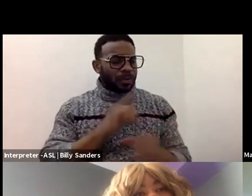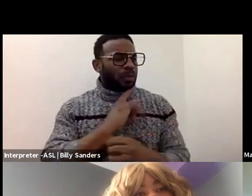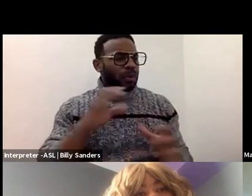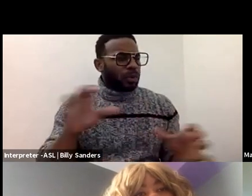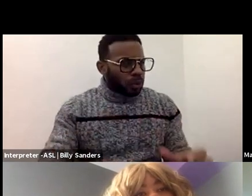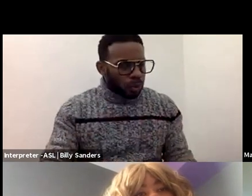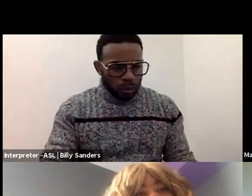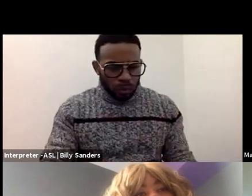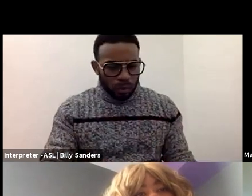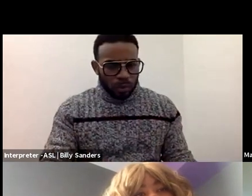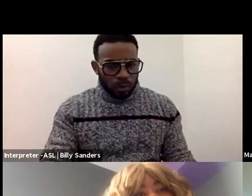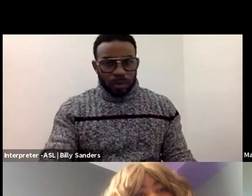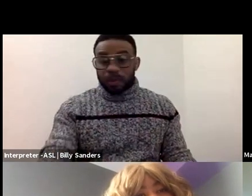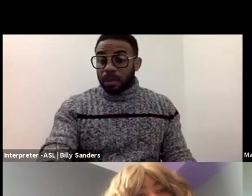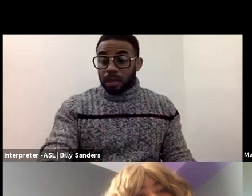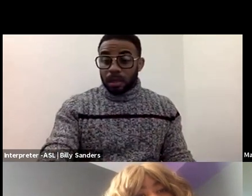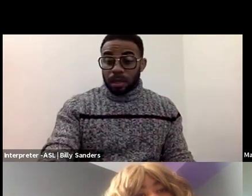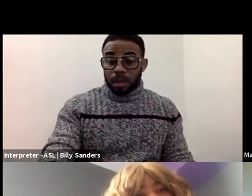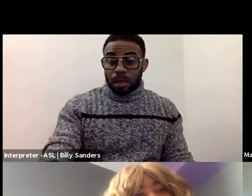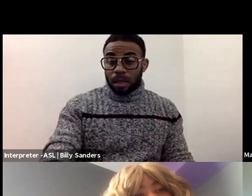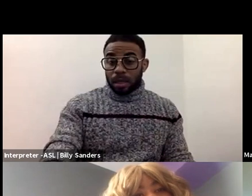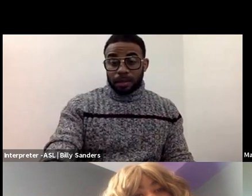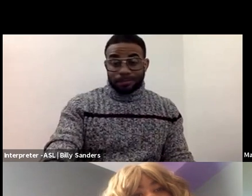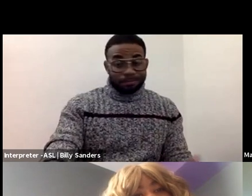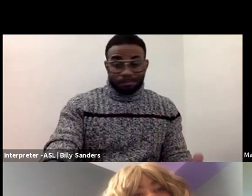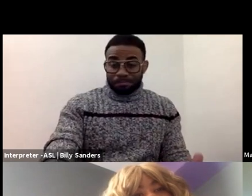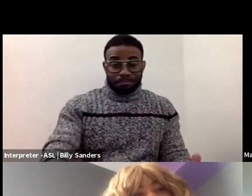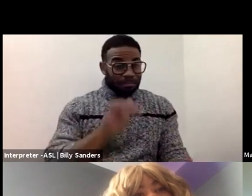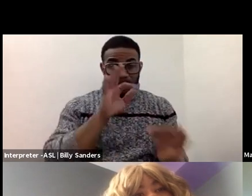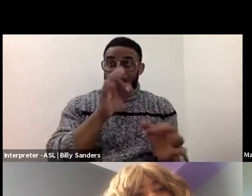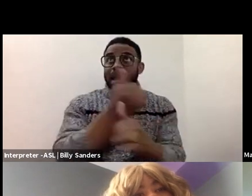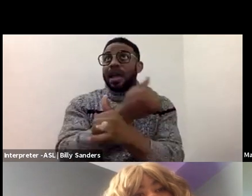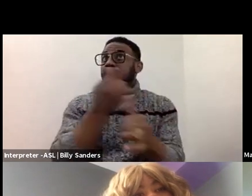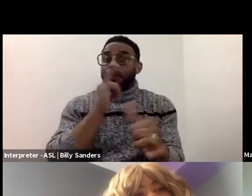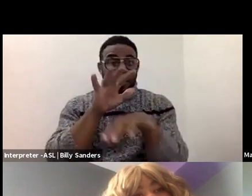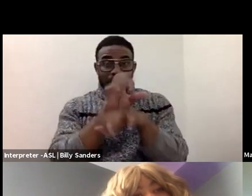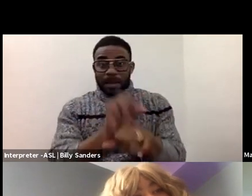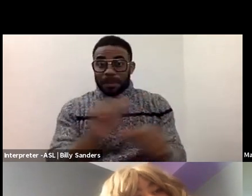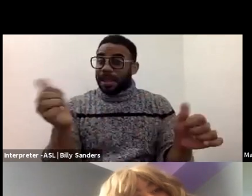then you need to know it is not going to be perfect. Everybody has to adapt to everything